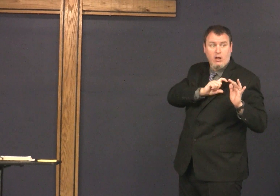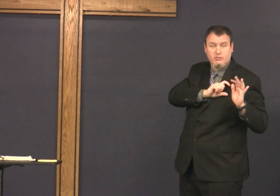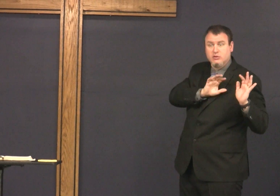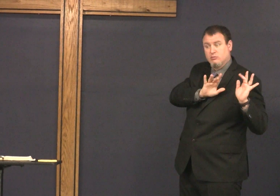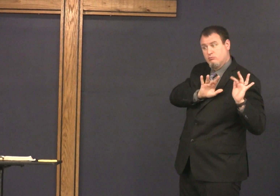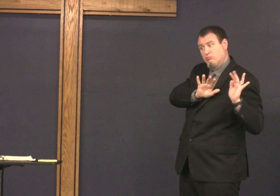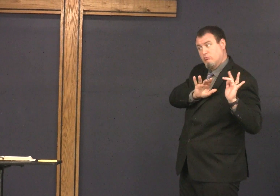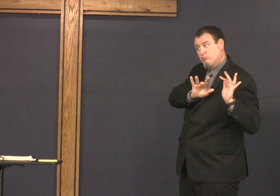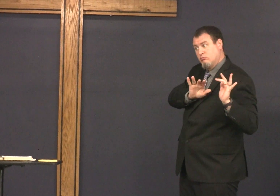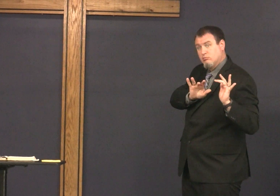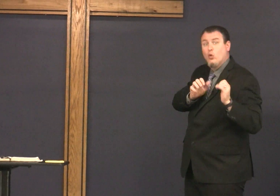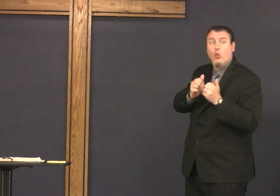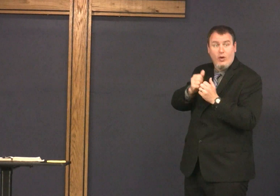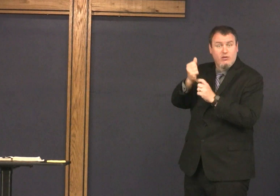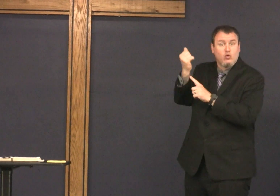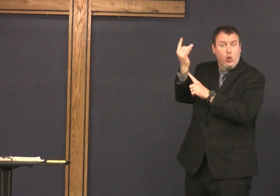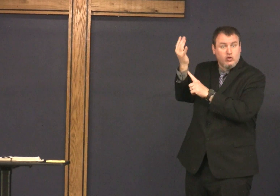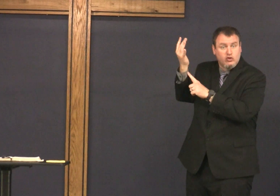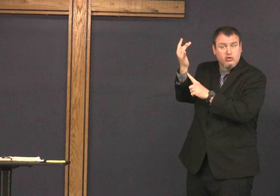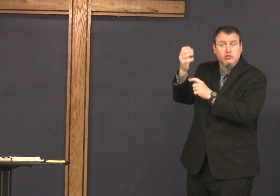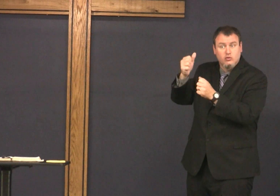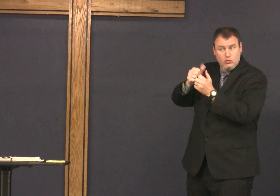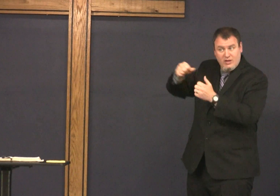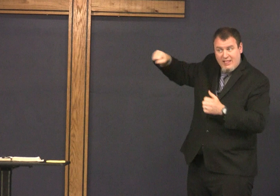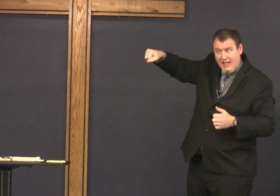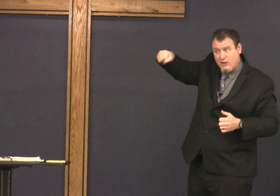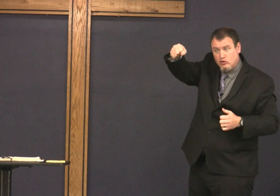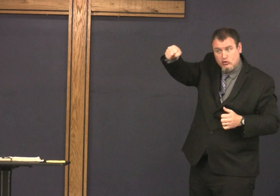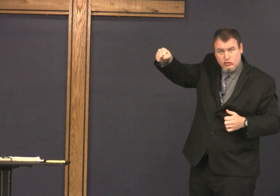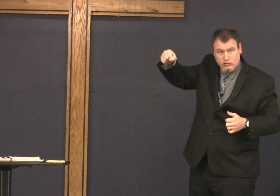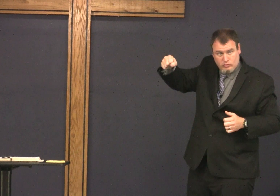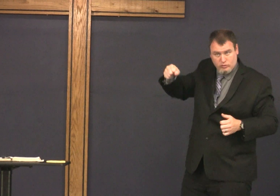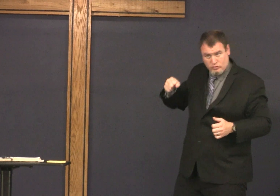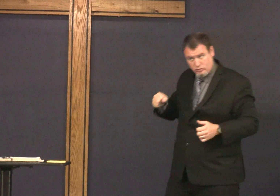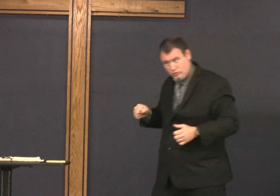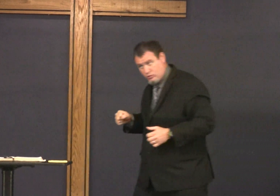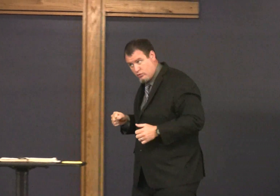showing up and the Jewish police are showing up with torches and lanterns